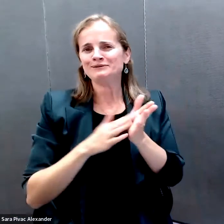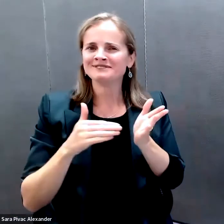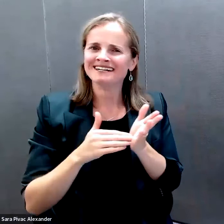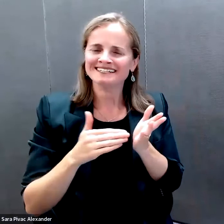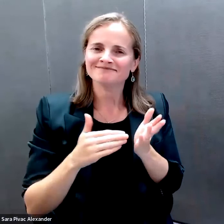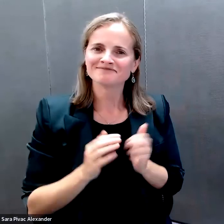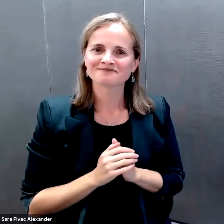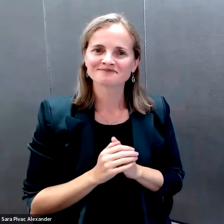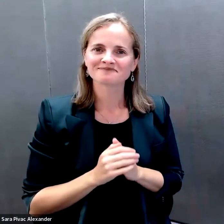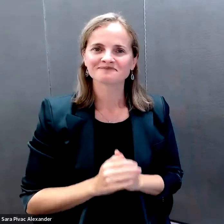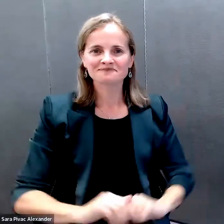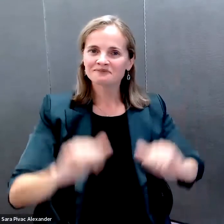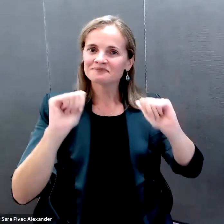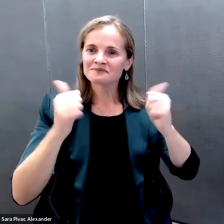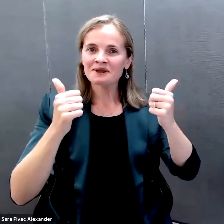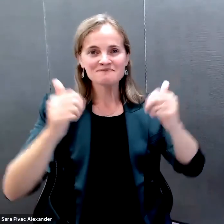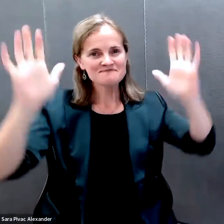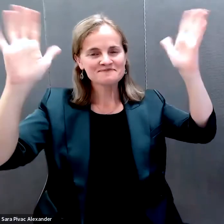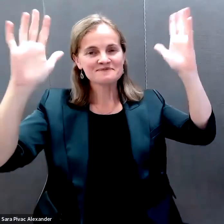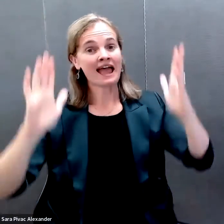it's fantastic if people know a little bit of this official language